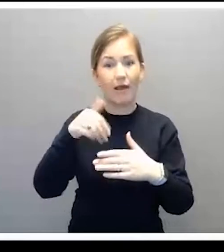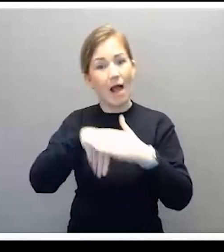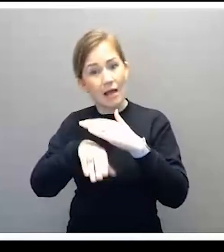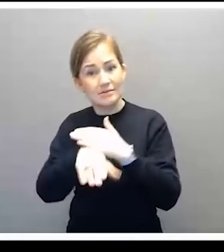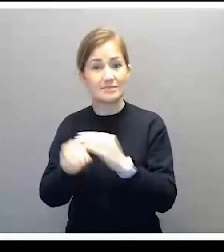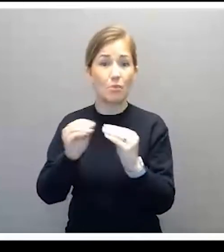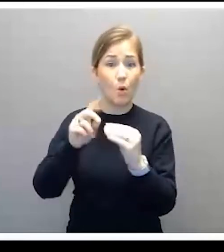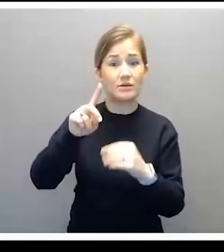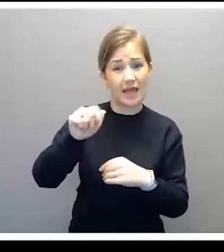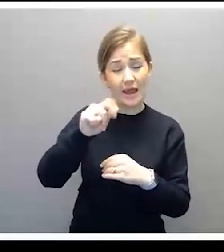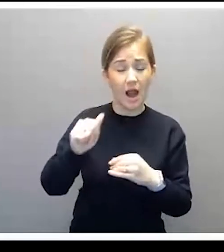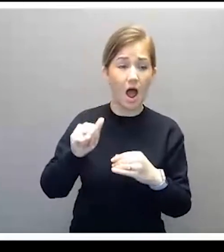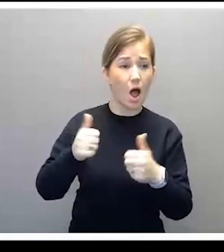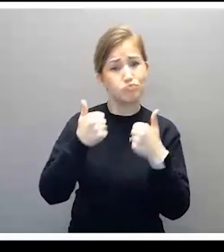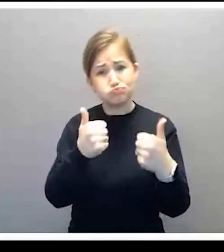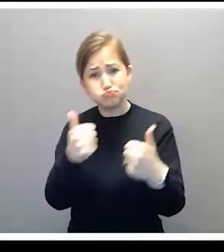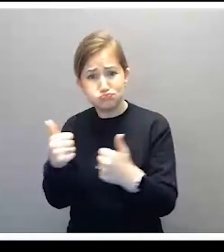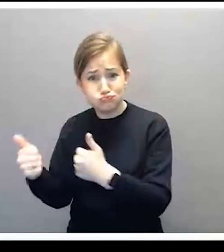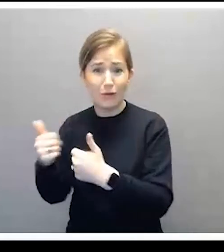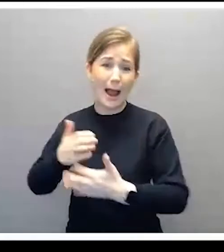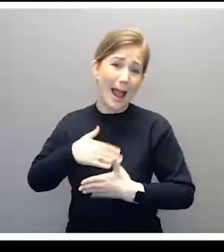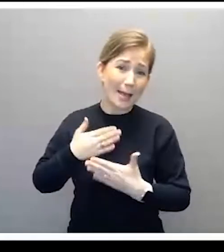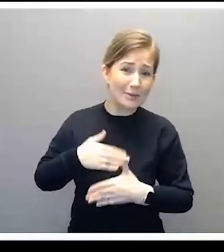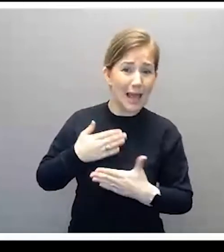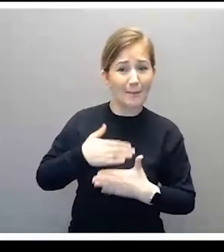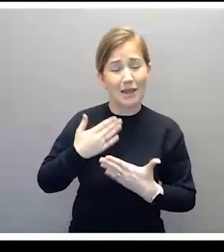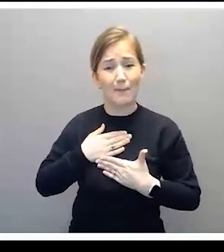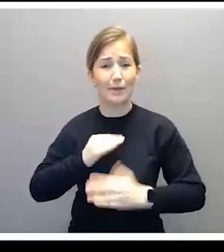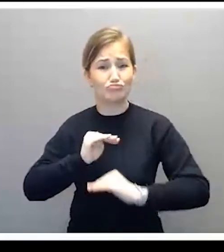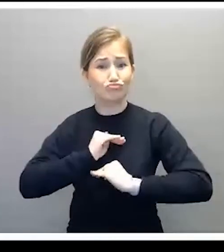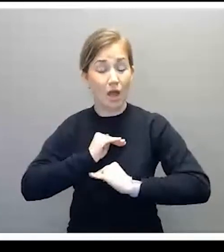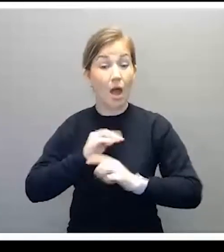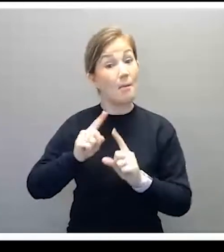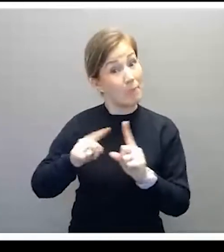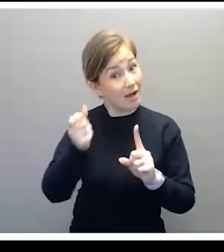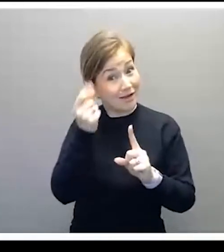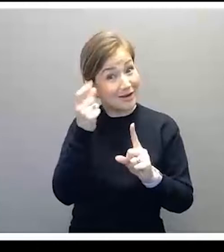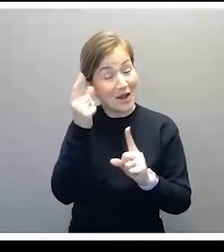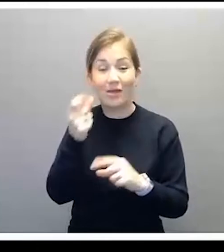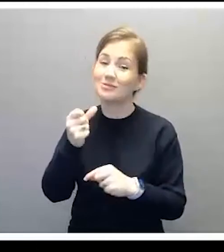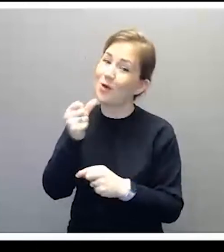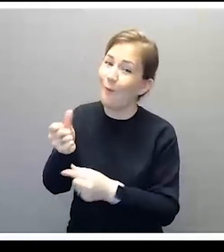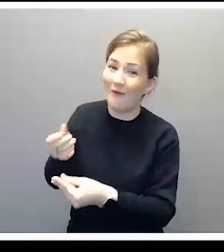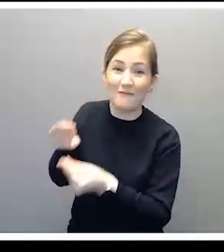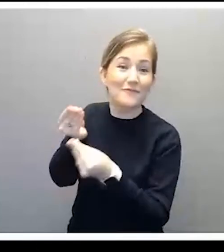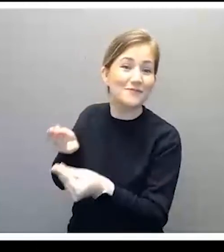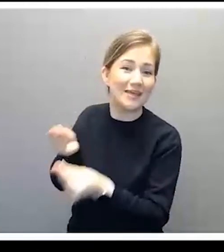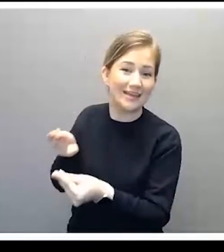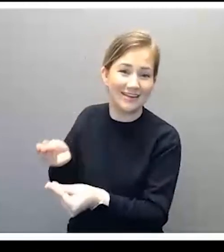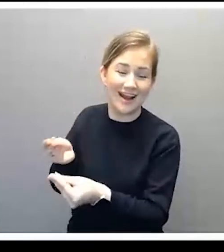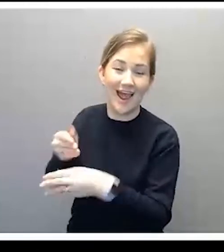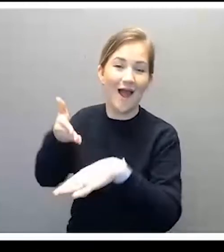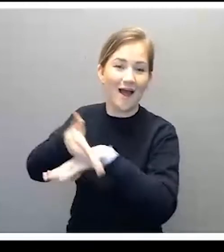You're accessing more data, all good, we're all happy, we got lots more of these. But then they don't feed them after midnight, right?